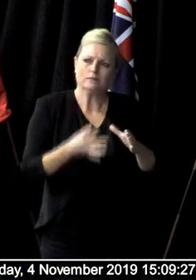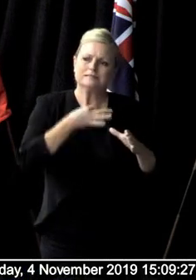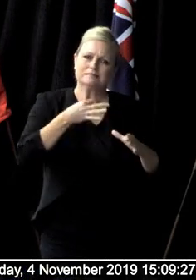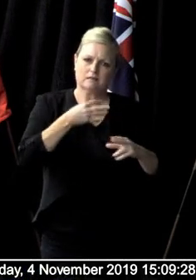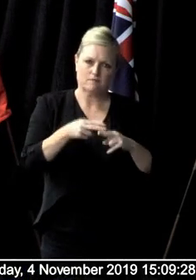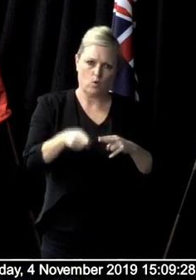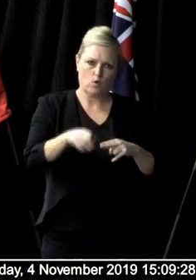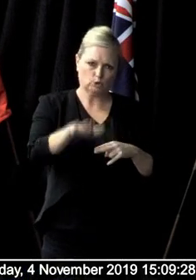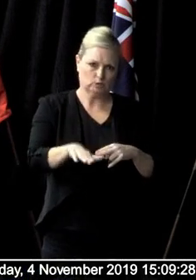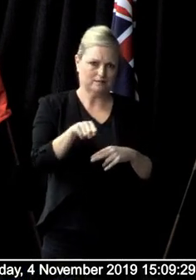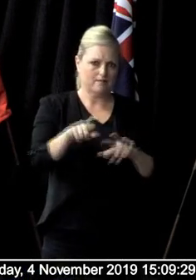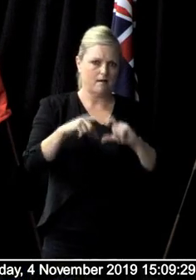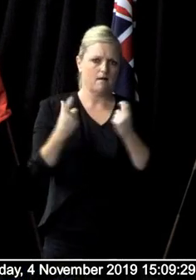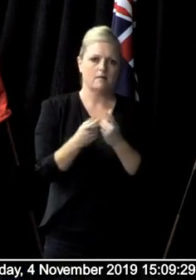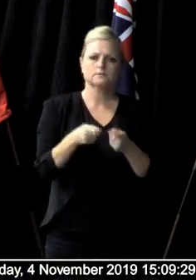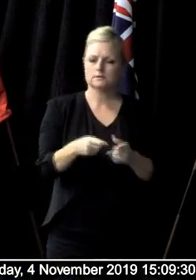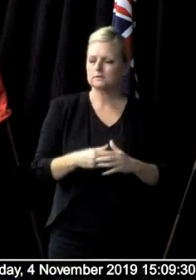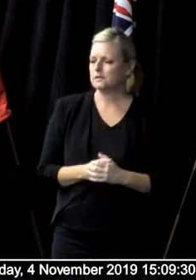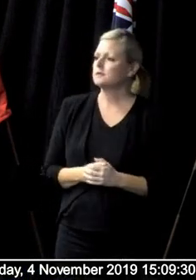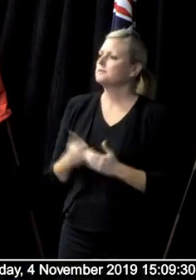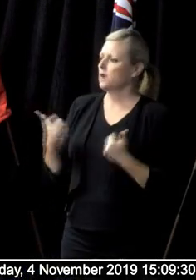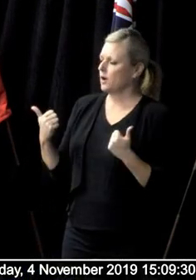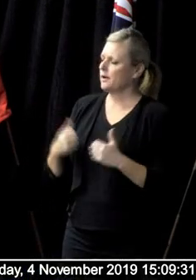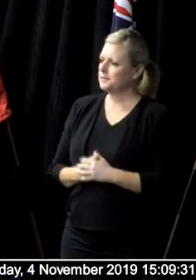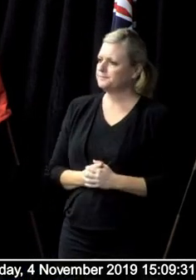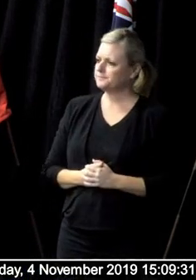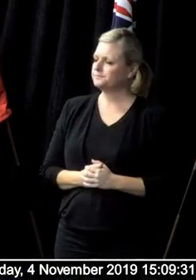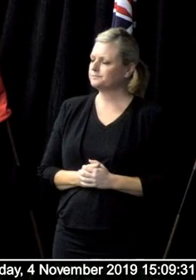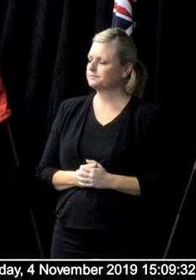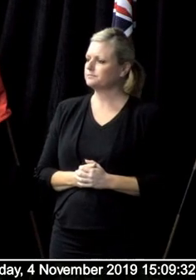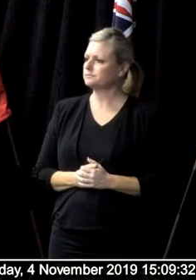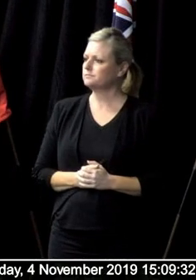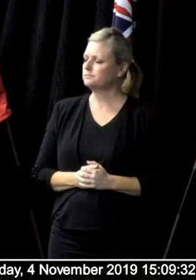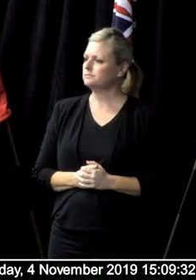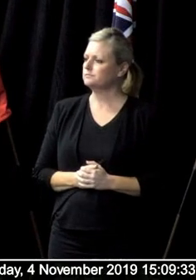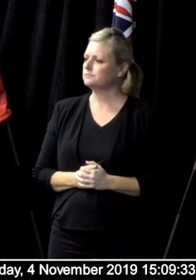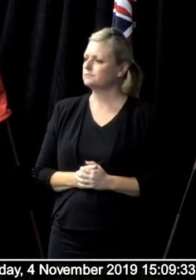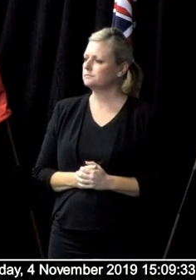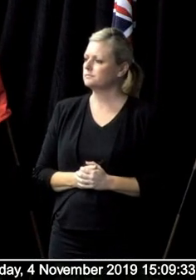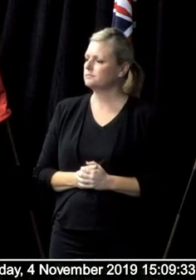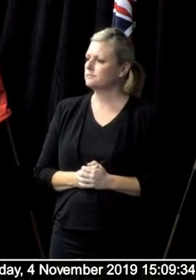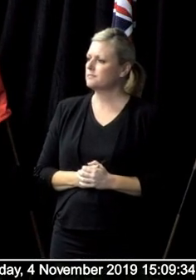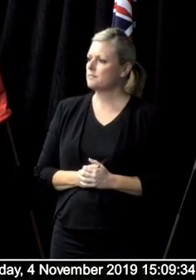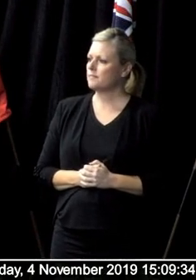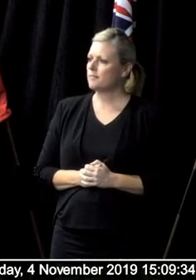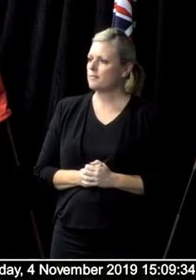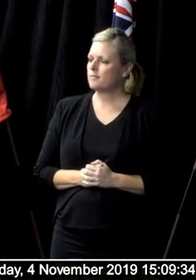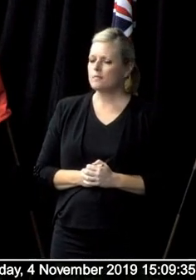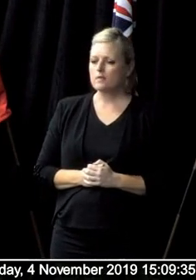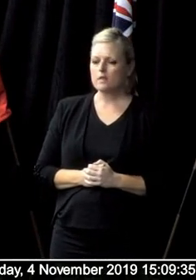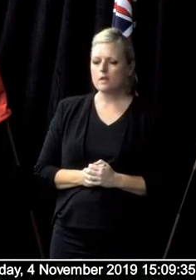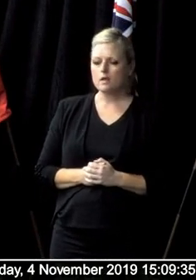And is it a matter of report to your organisation that sometimes families